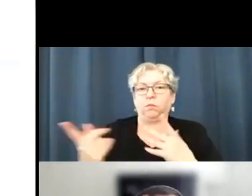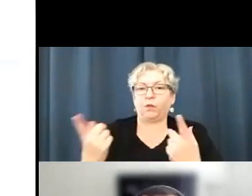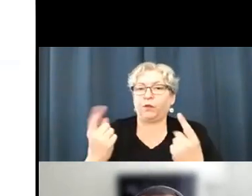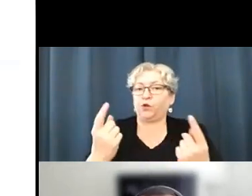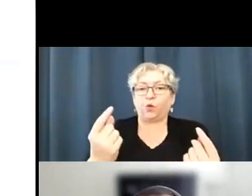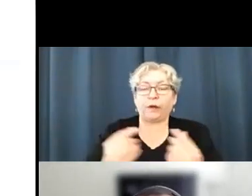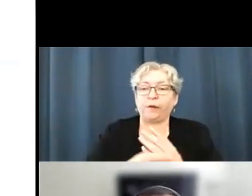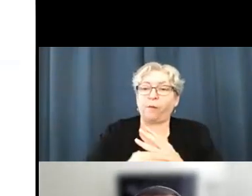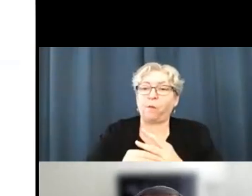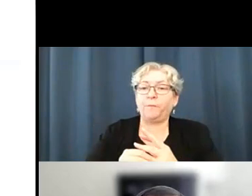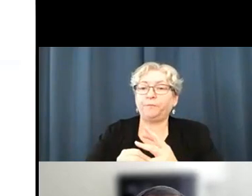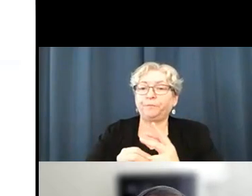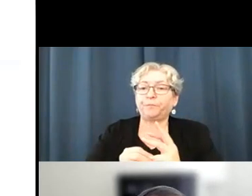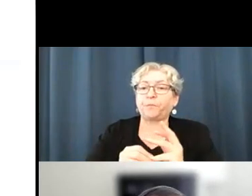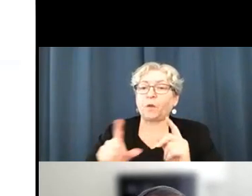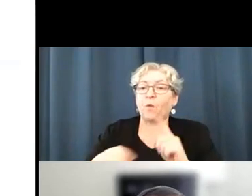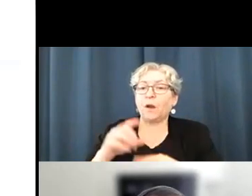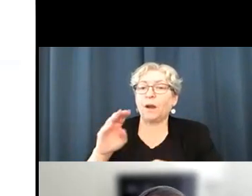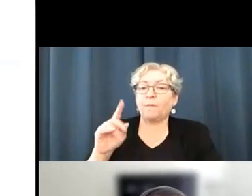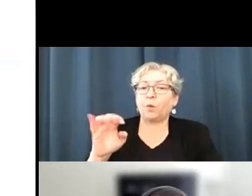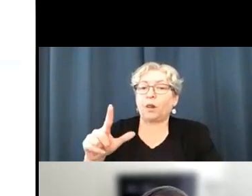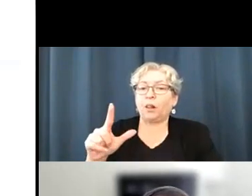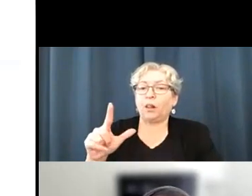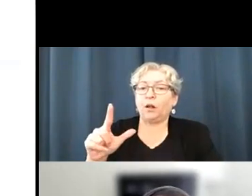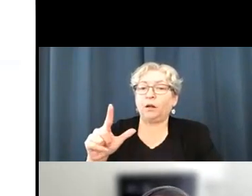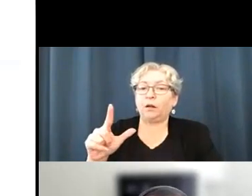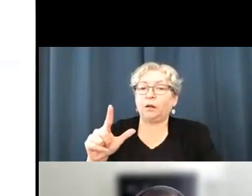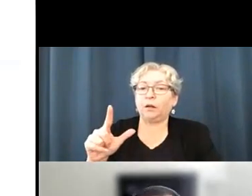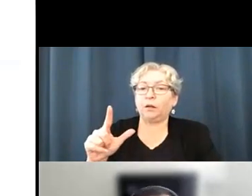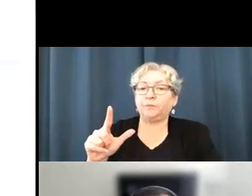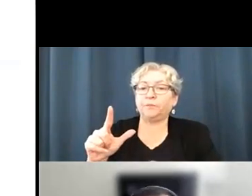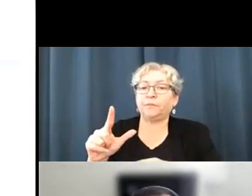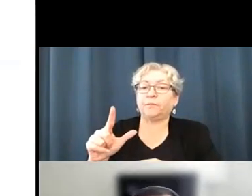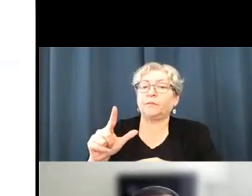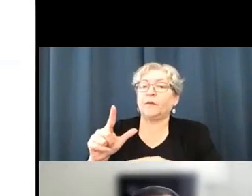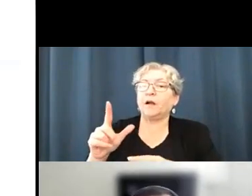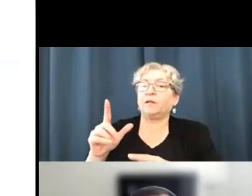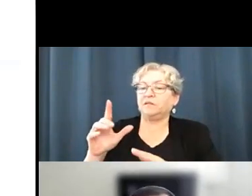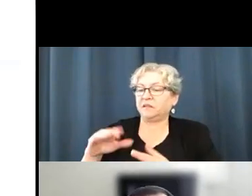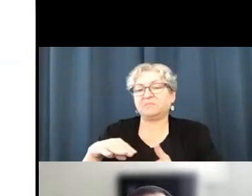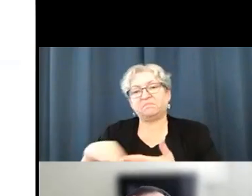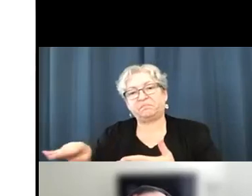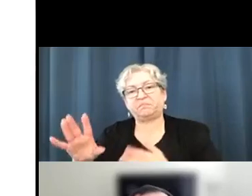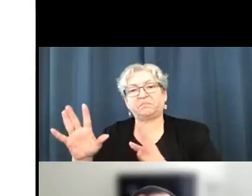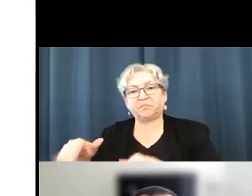When the modal is dismissed, the focus is brought back to the control that triggered the modal,